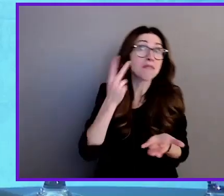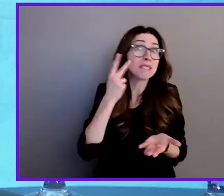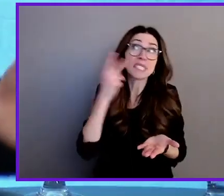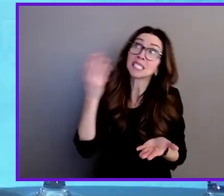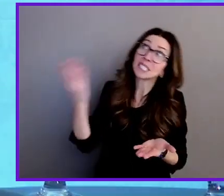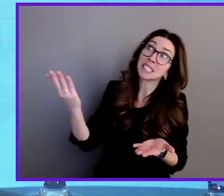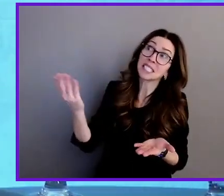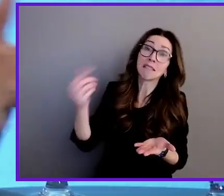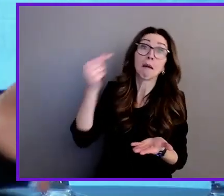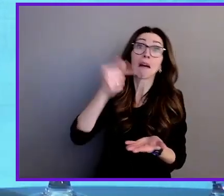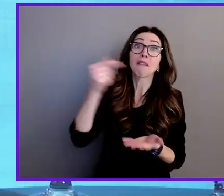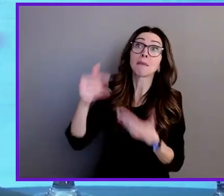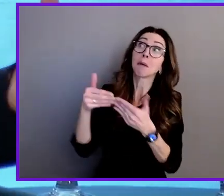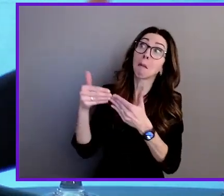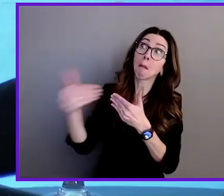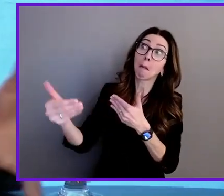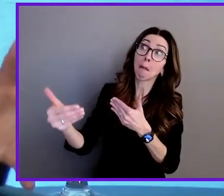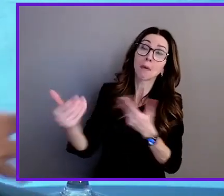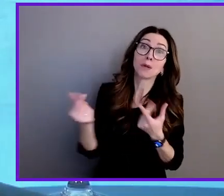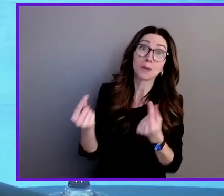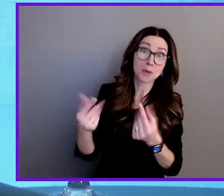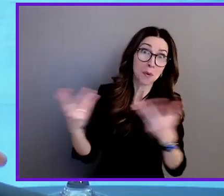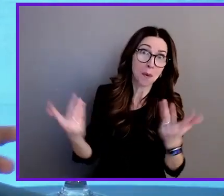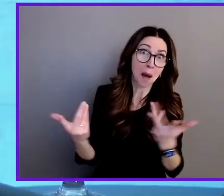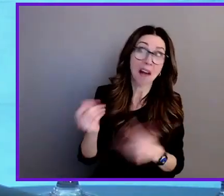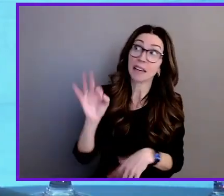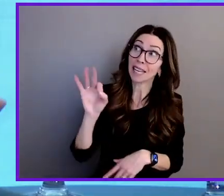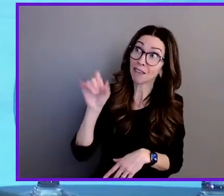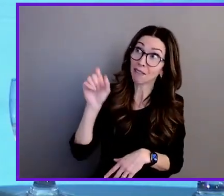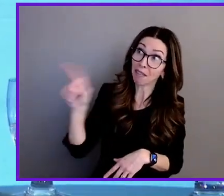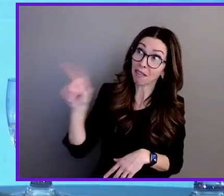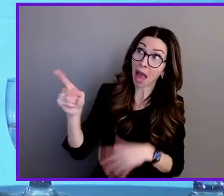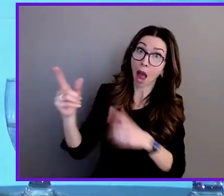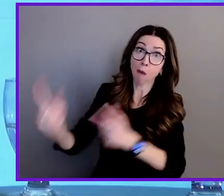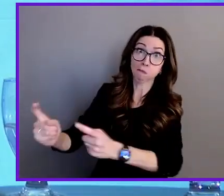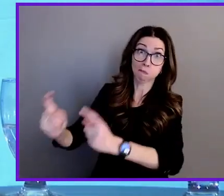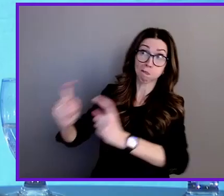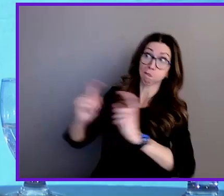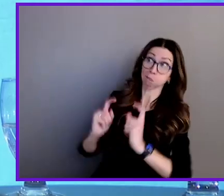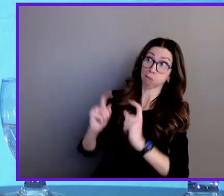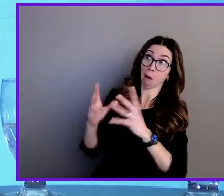and then we could top up and index everything.